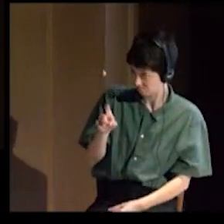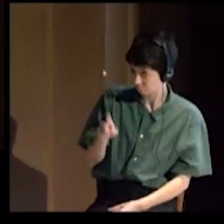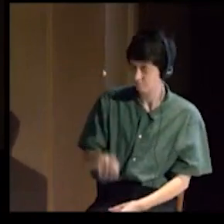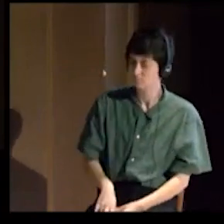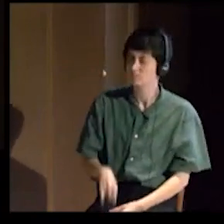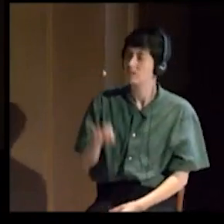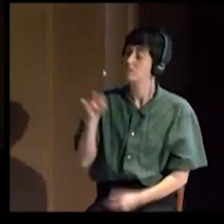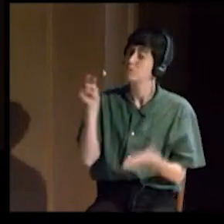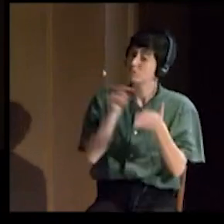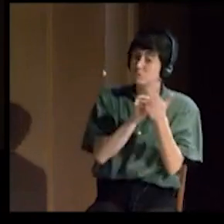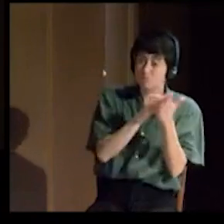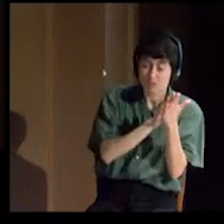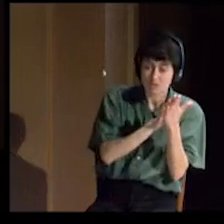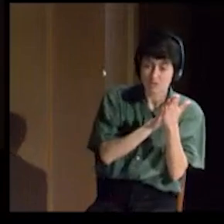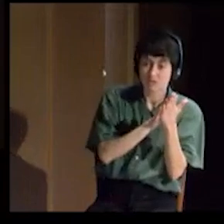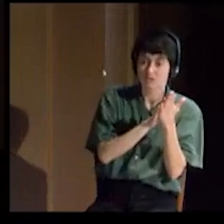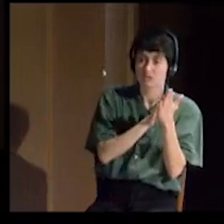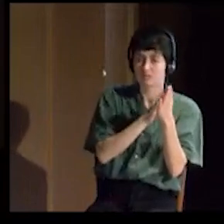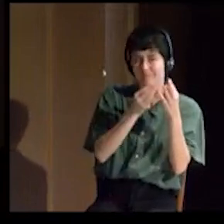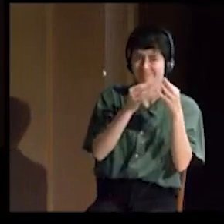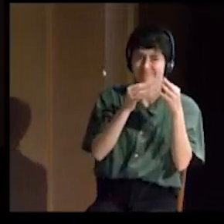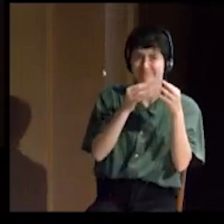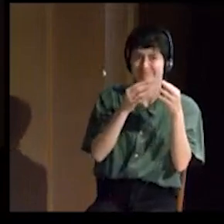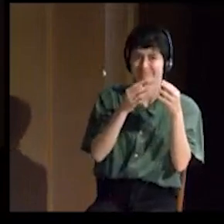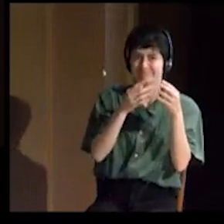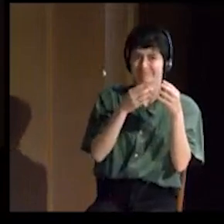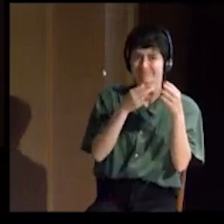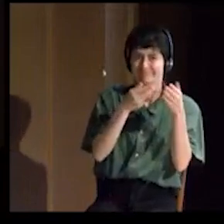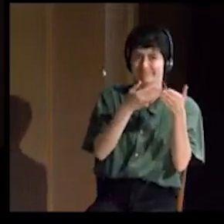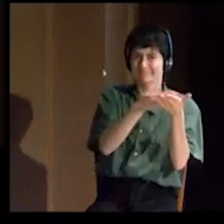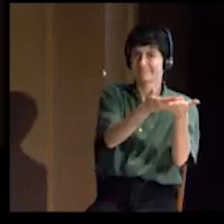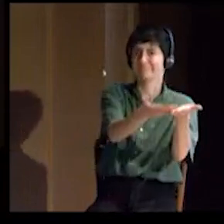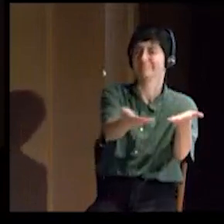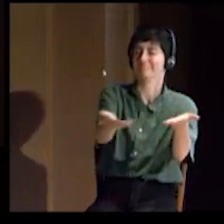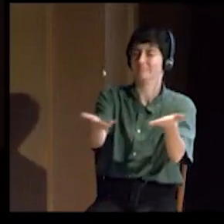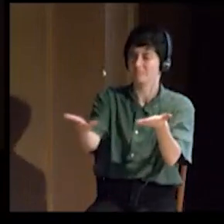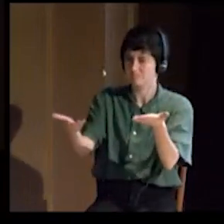it largely mirrors what's in a continent. And so even in like the, the, there's very,